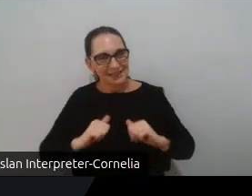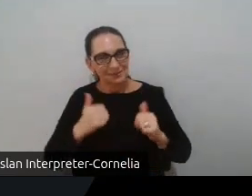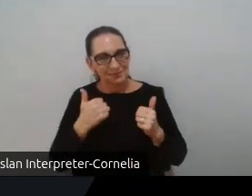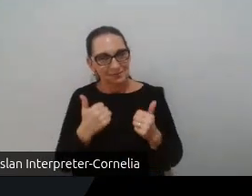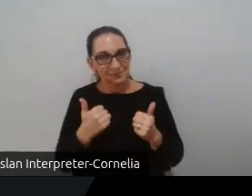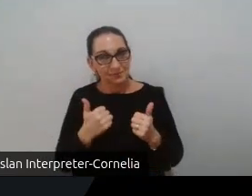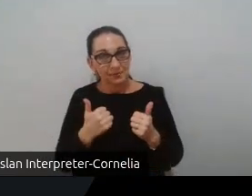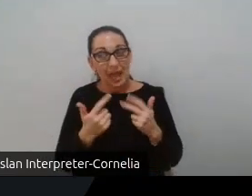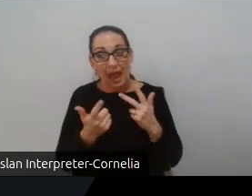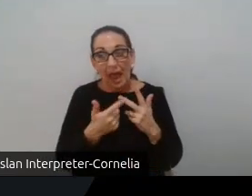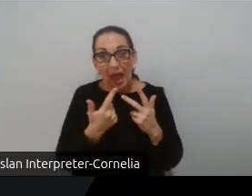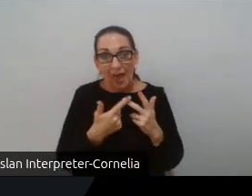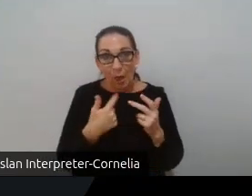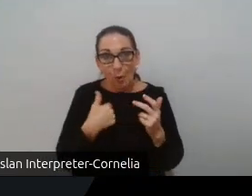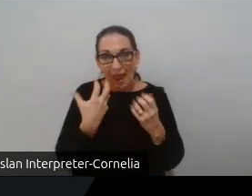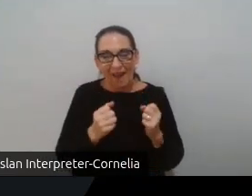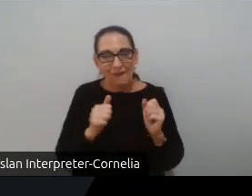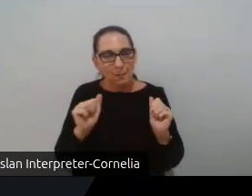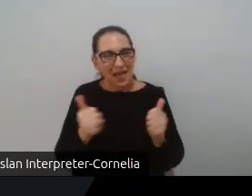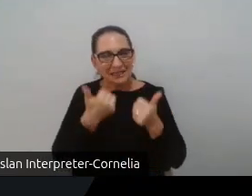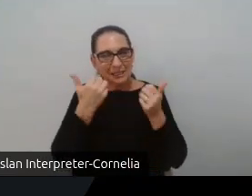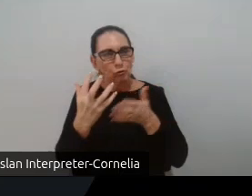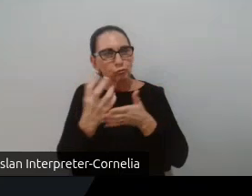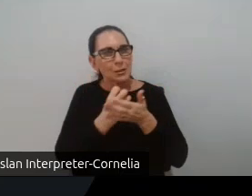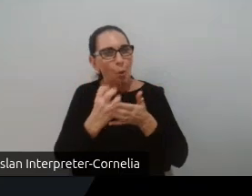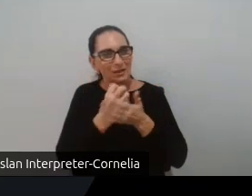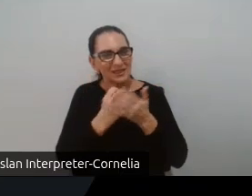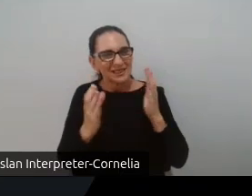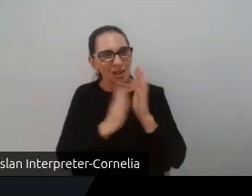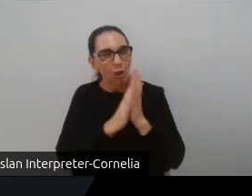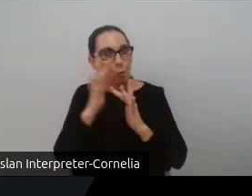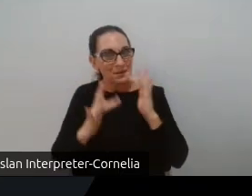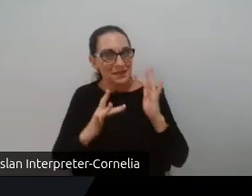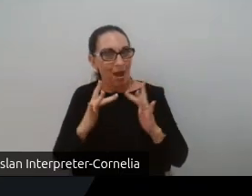we do have all of our resources on the legal aid website. So, if you liked what you saw today and